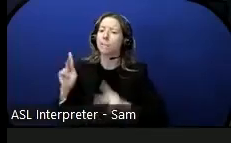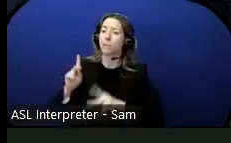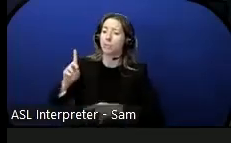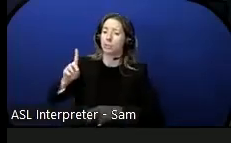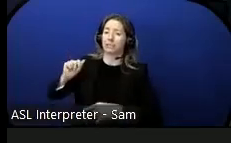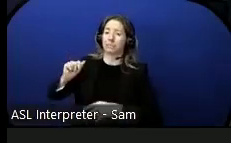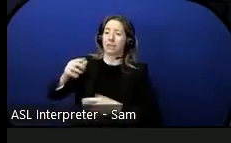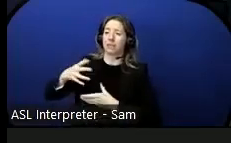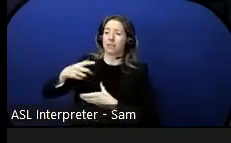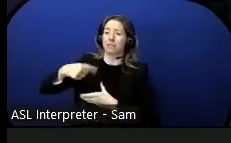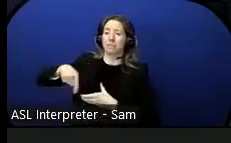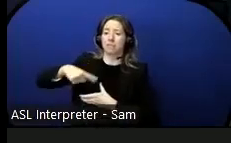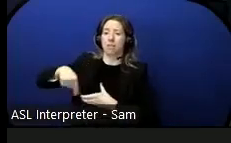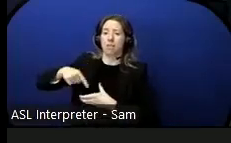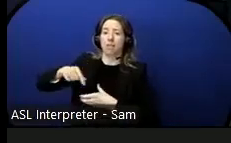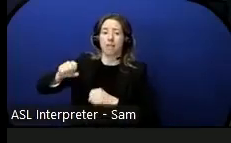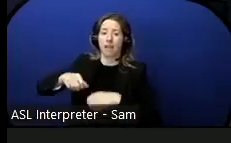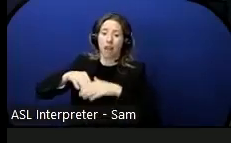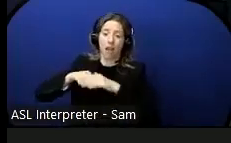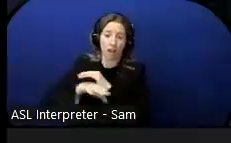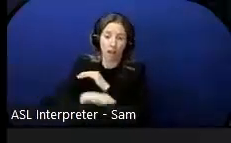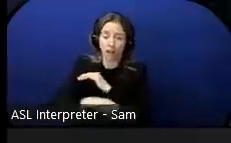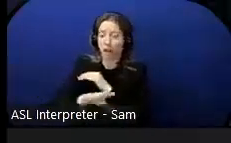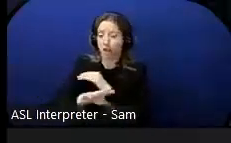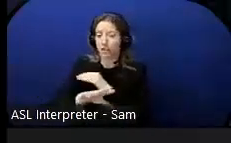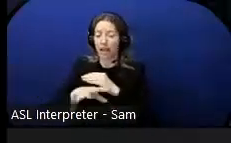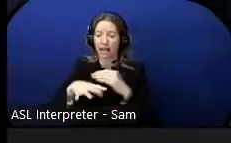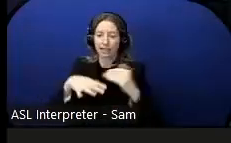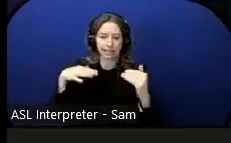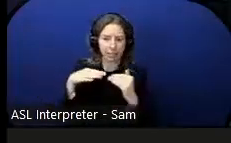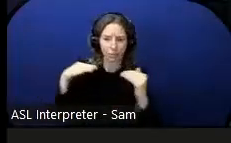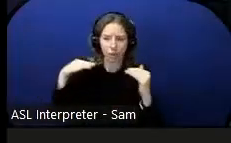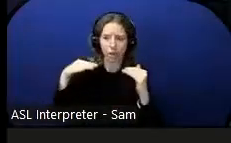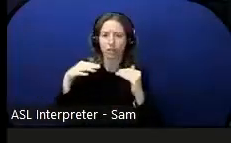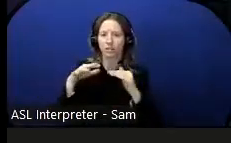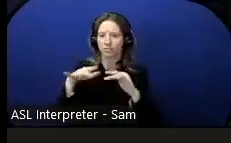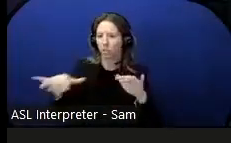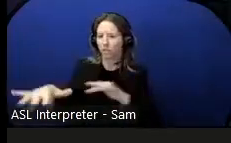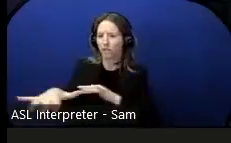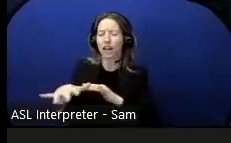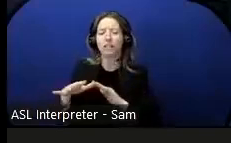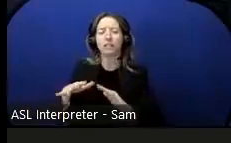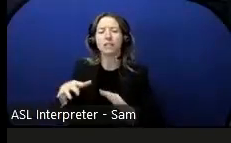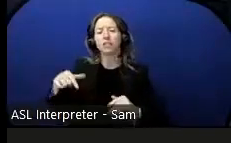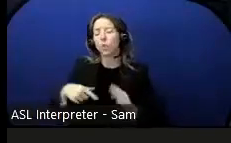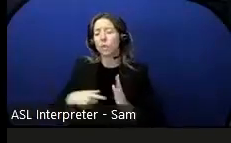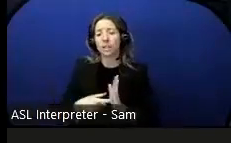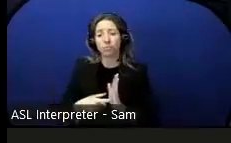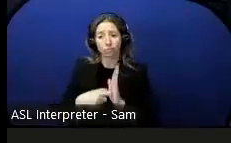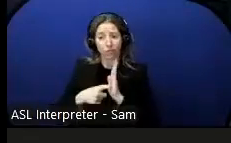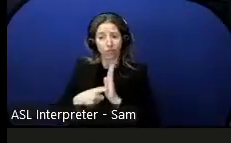this isn't about forcing you to conform to a regulation. Regulations are a way of formalizing it, and so we want to talk about